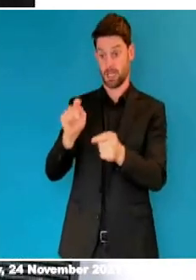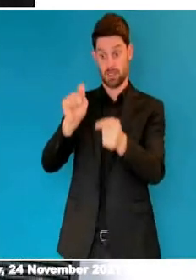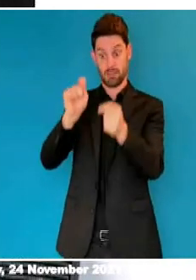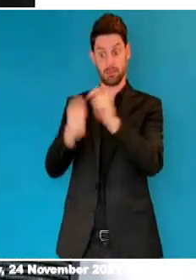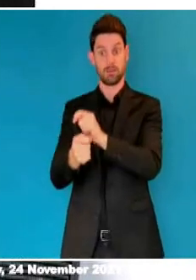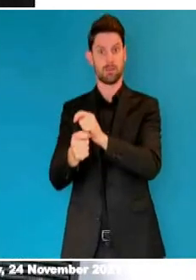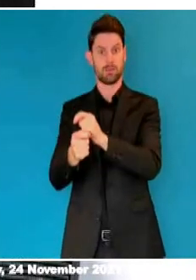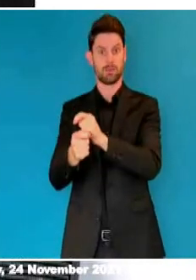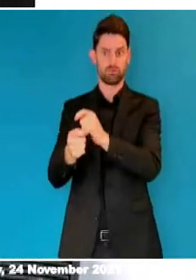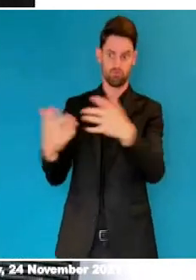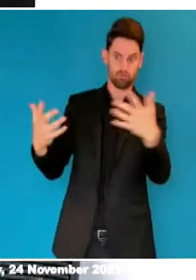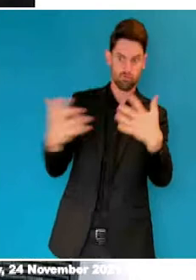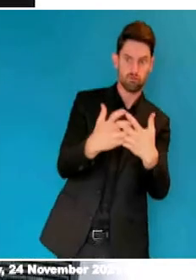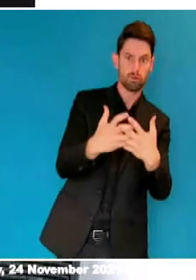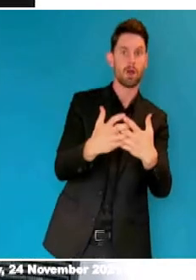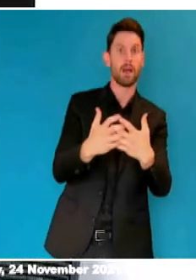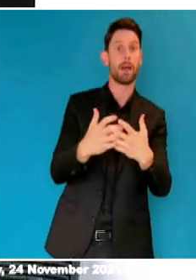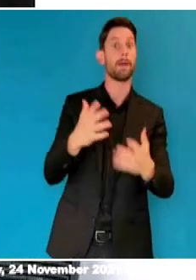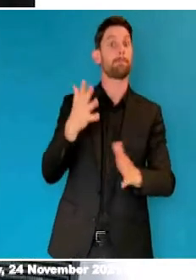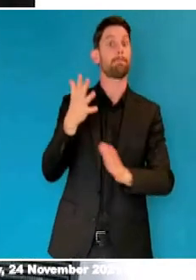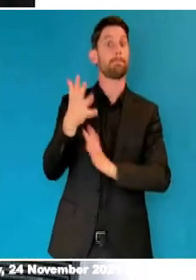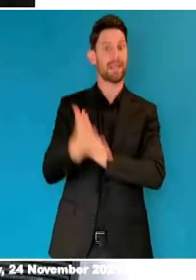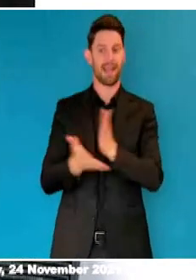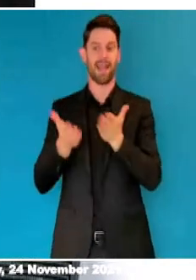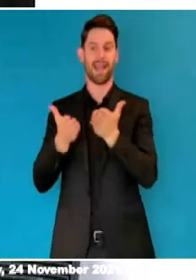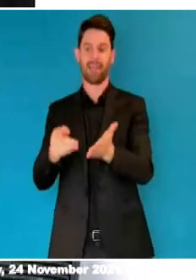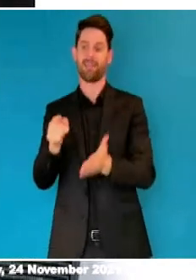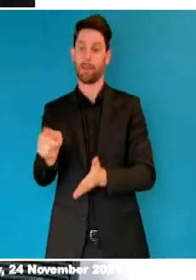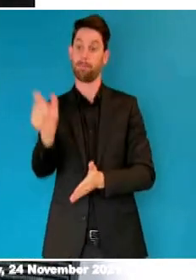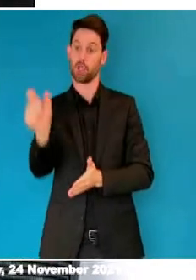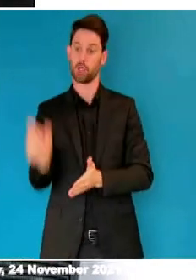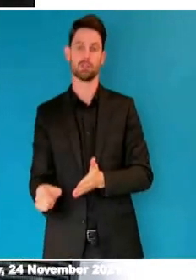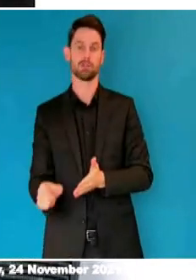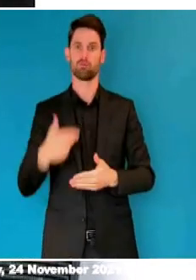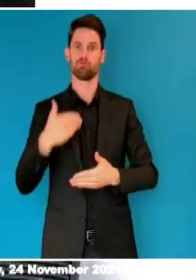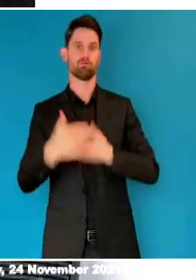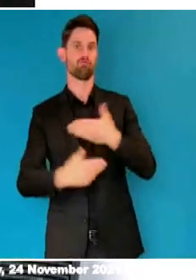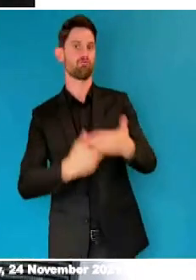would allow a person to perform the inherent or essential requirements of their job